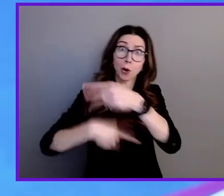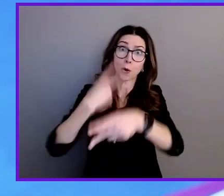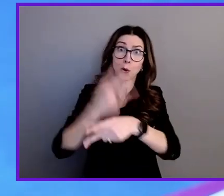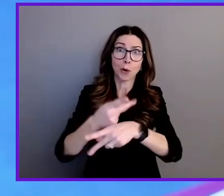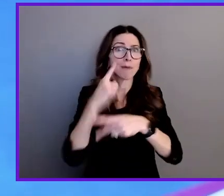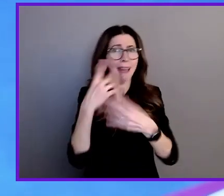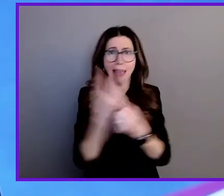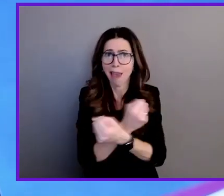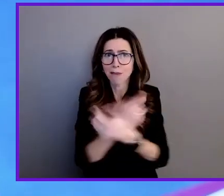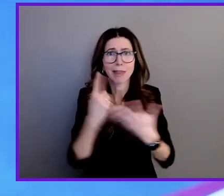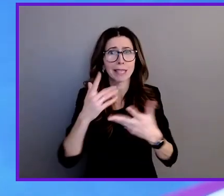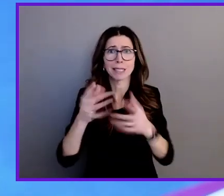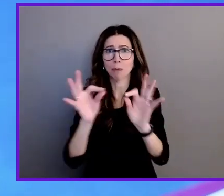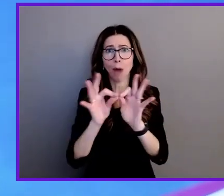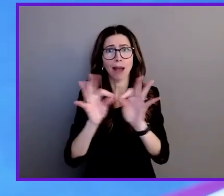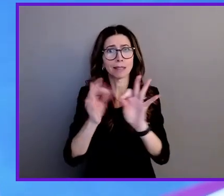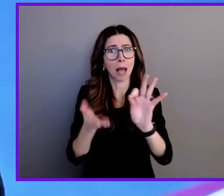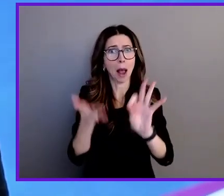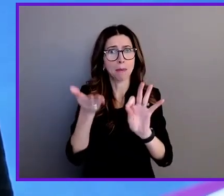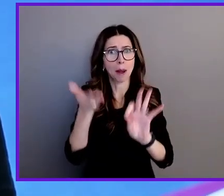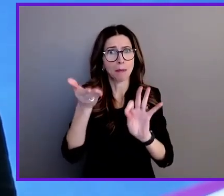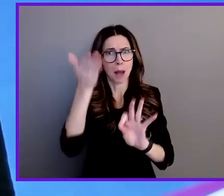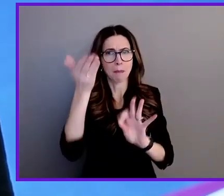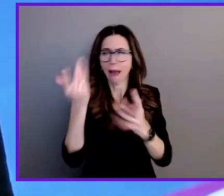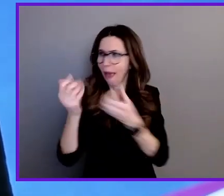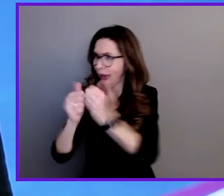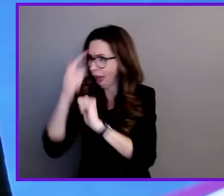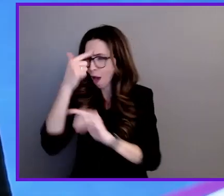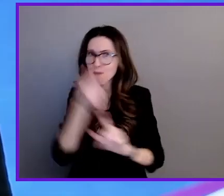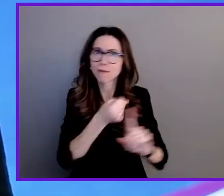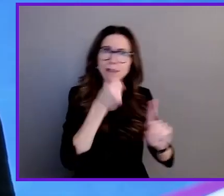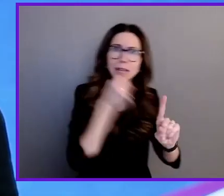We selected the following question to address how the Council is responding.